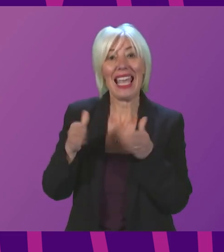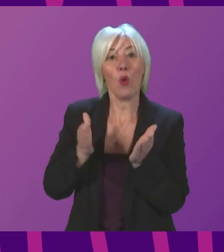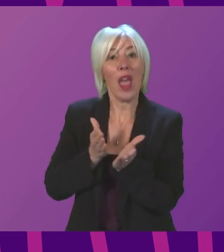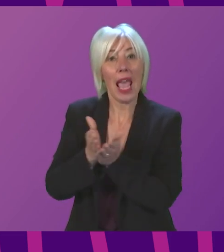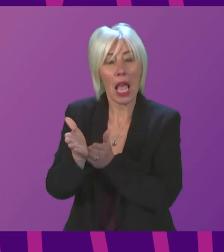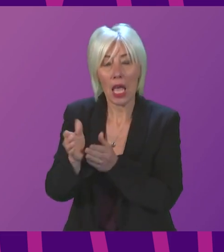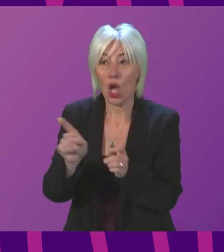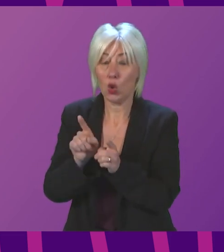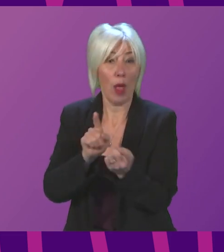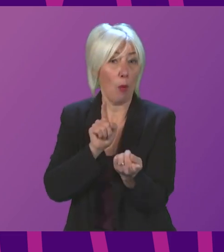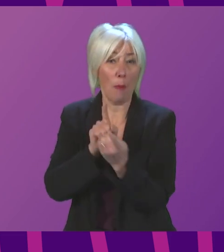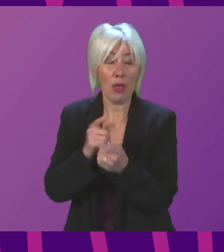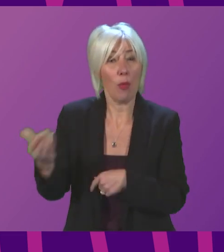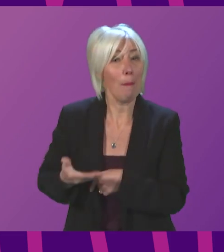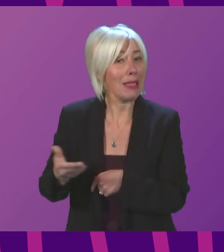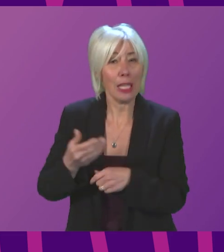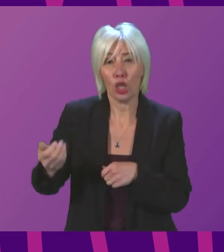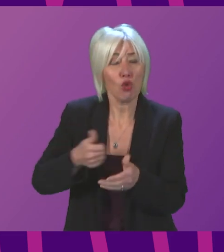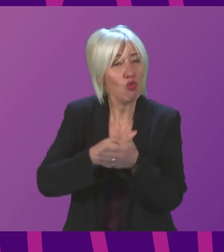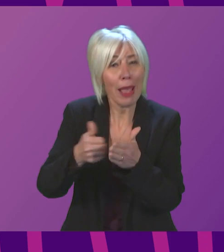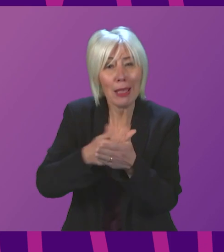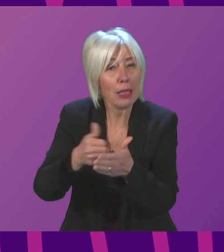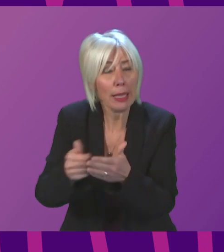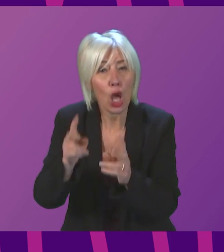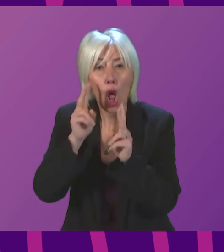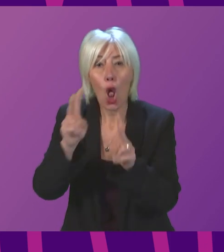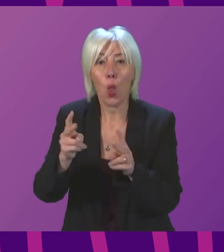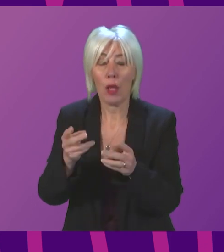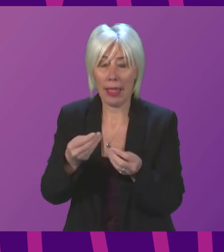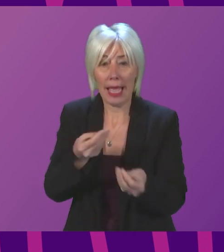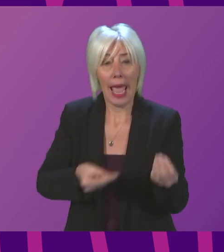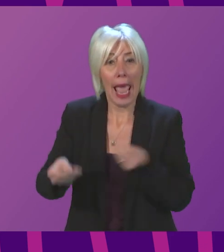meets business organisations to discuss issues such as economic recovery and will set out